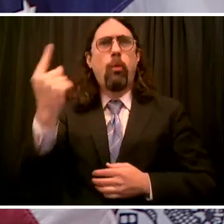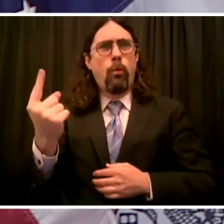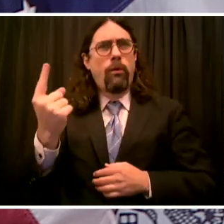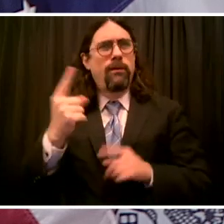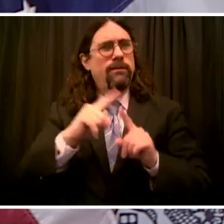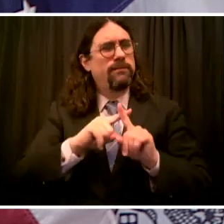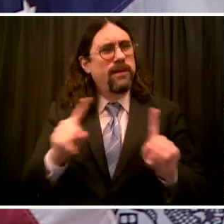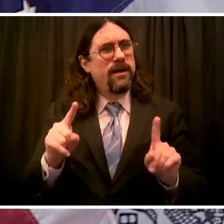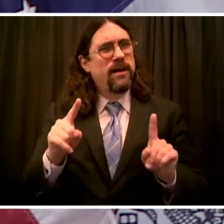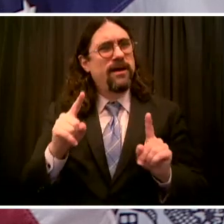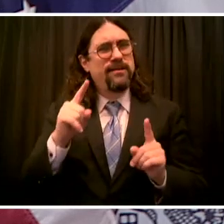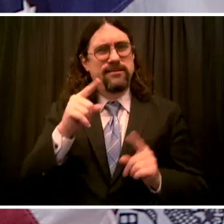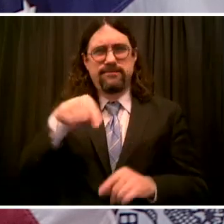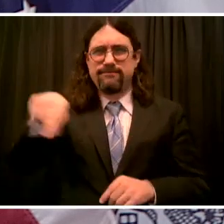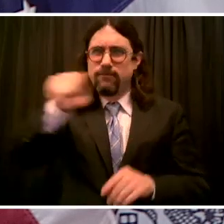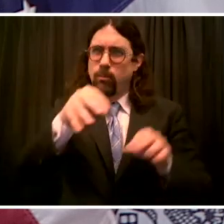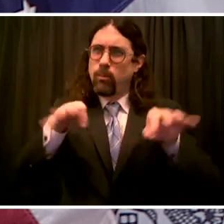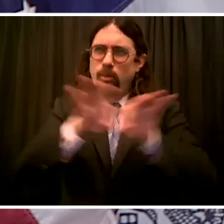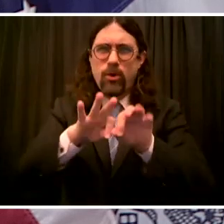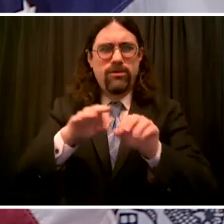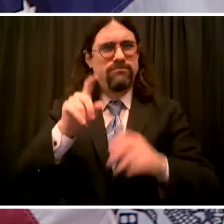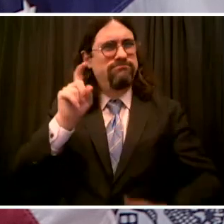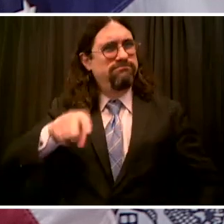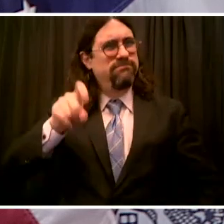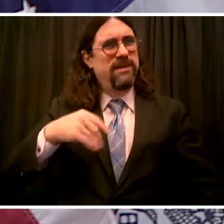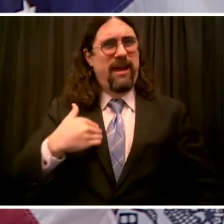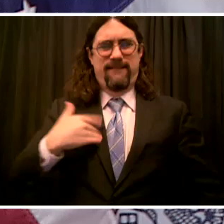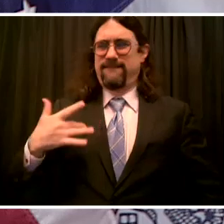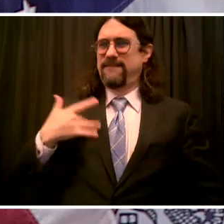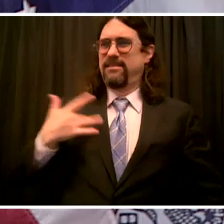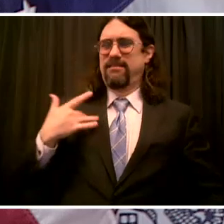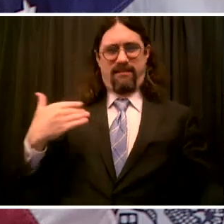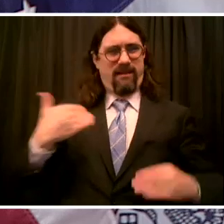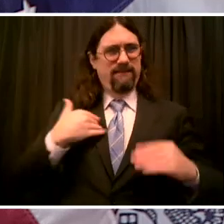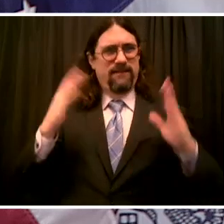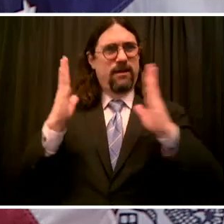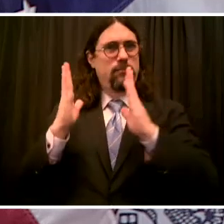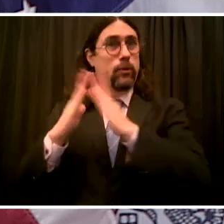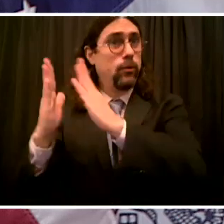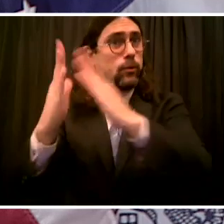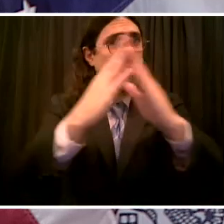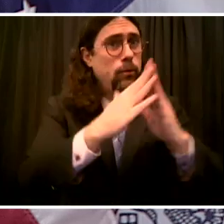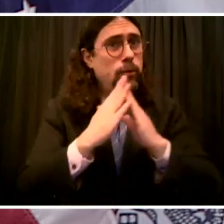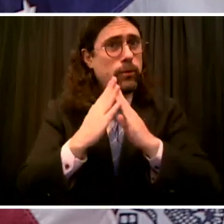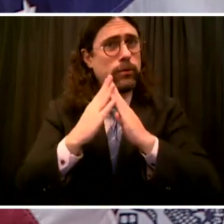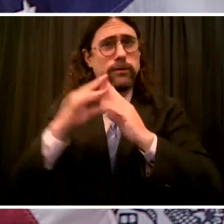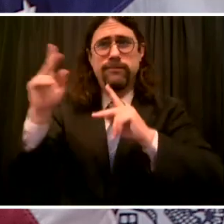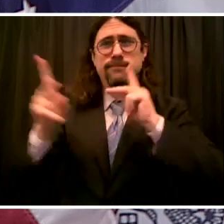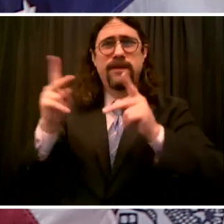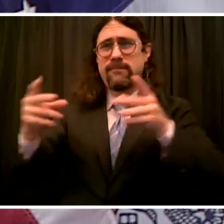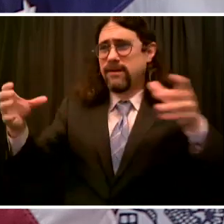THE SOLUTIONS HERE. WE NEED HELP, AND THAT'S ONLY RIGHT, WHEN YOU THINK ABOUT A